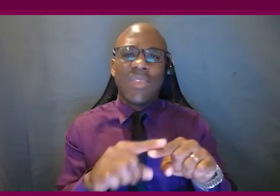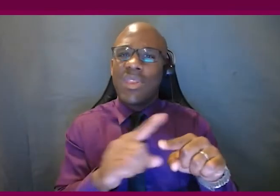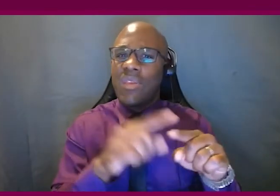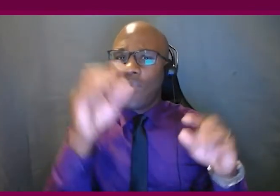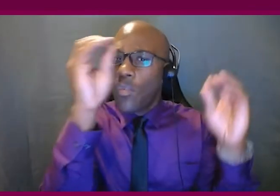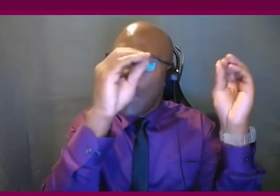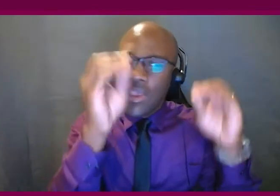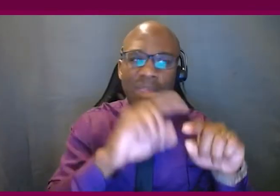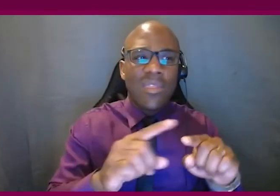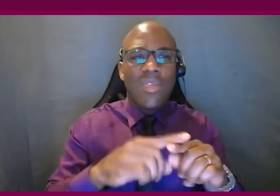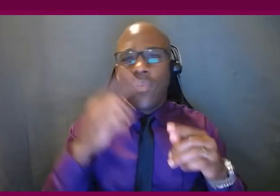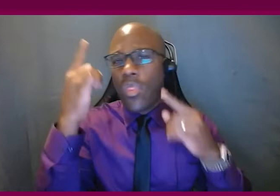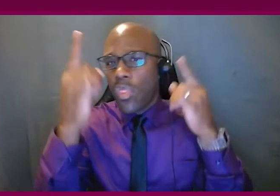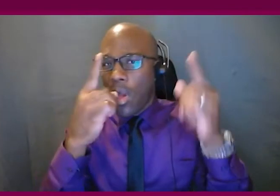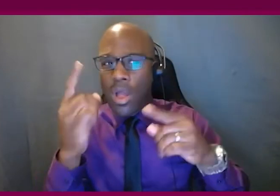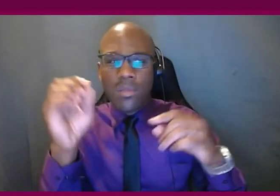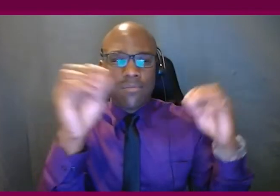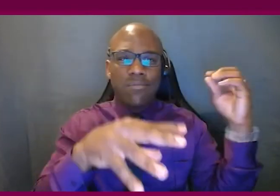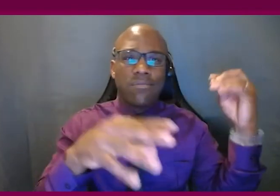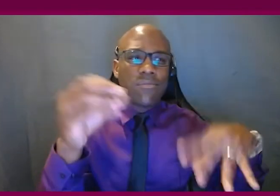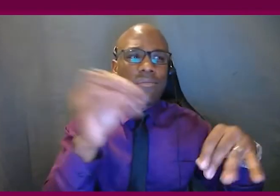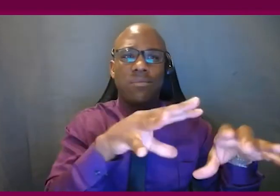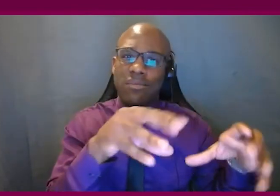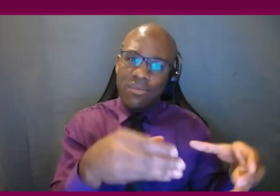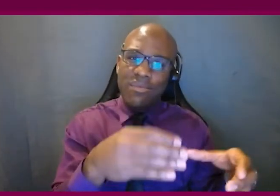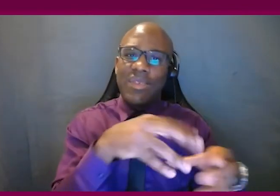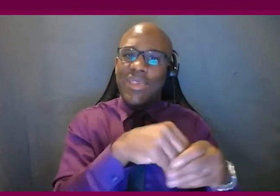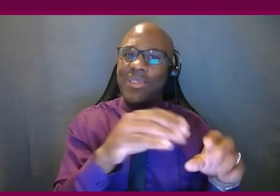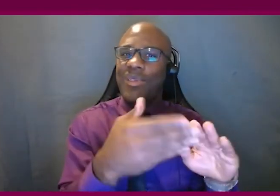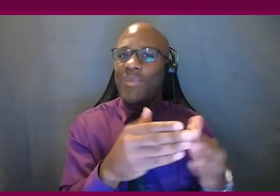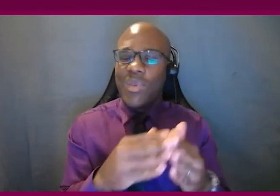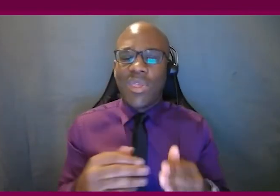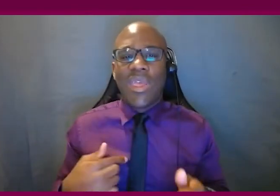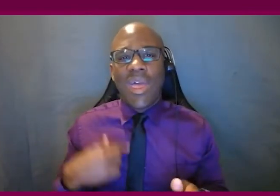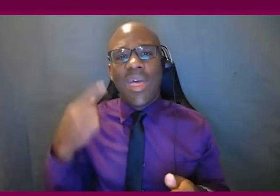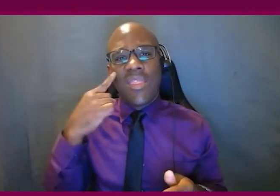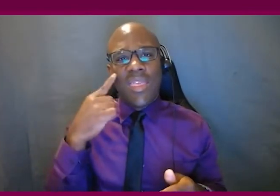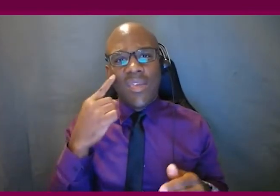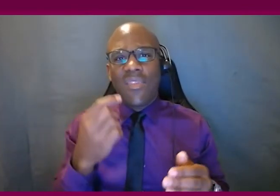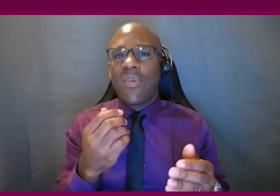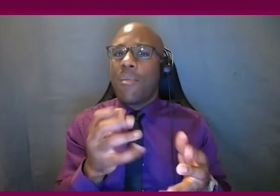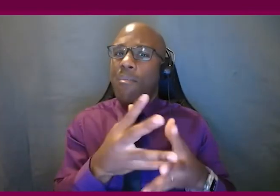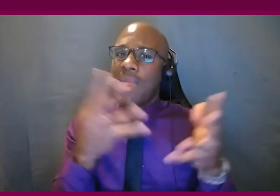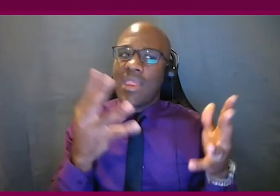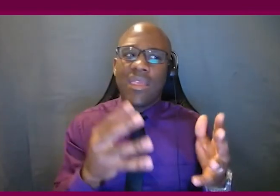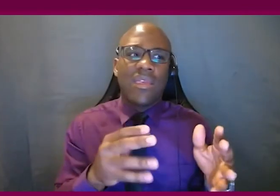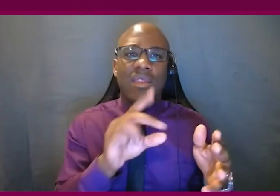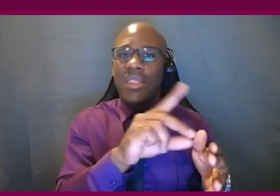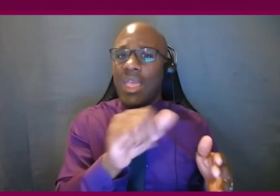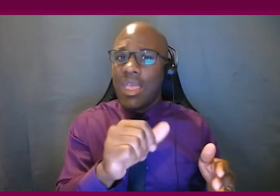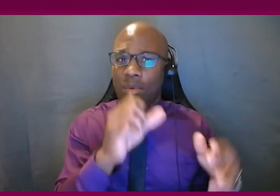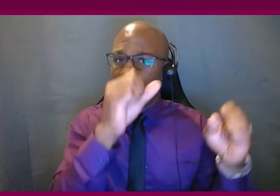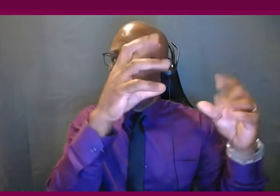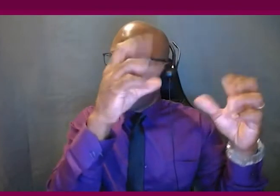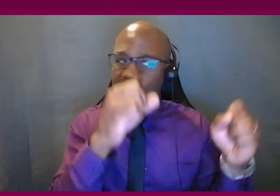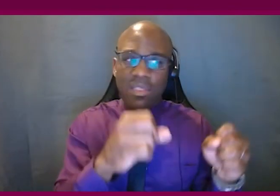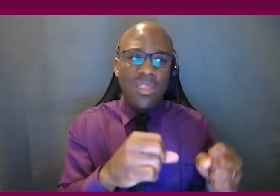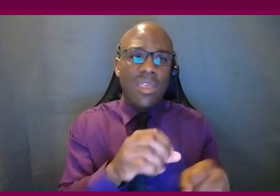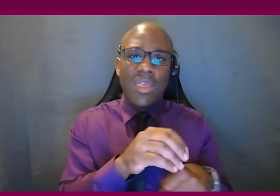who are reclaiming the narrative. For so long, we've been accustomed to seeing such inaccurate depictions of people with